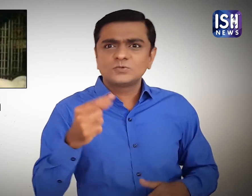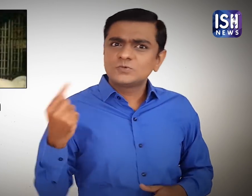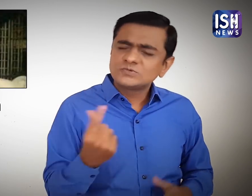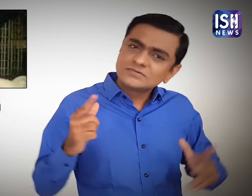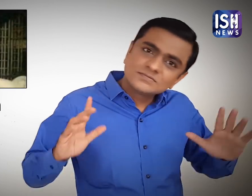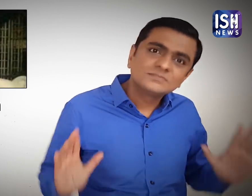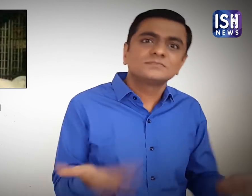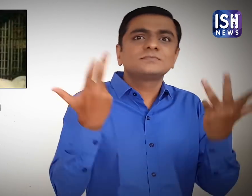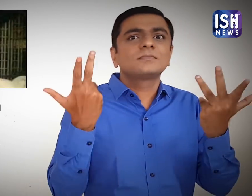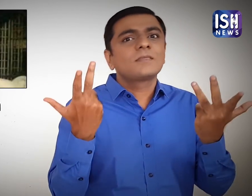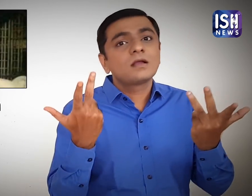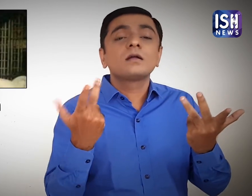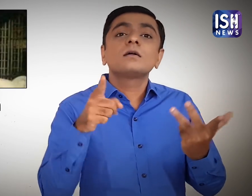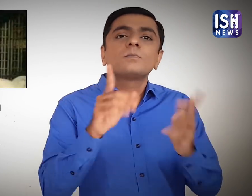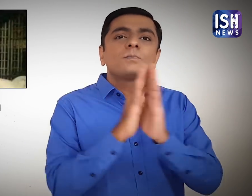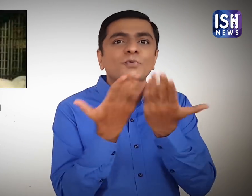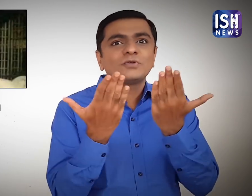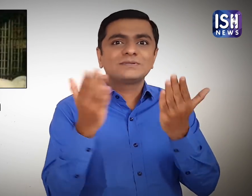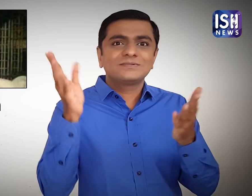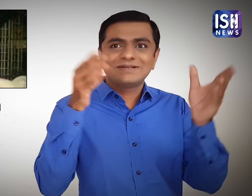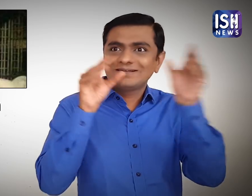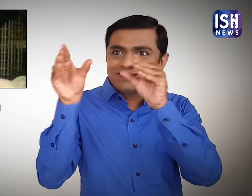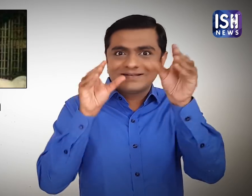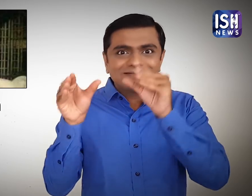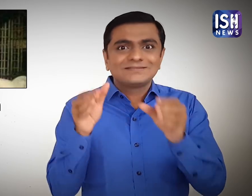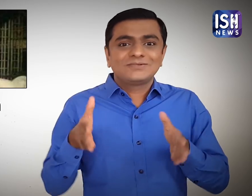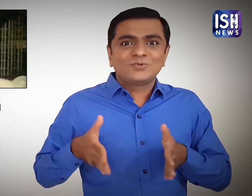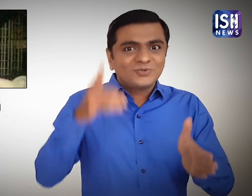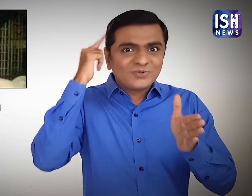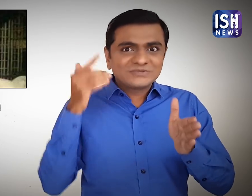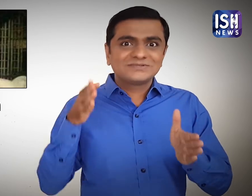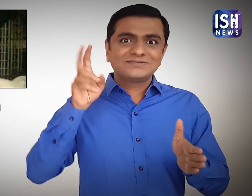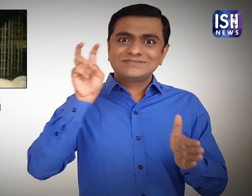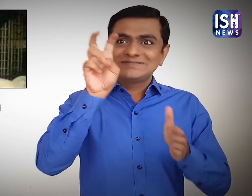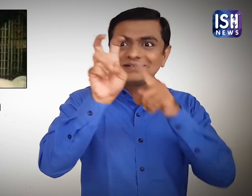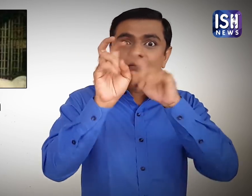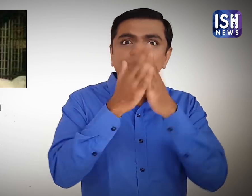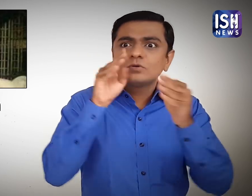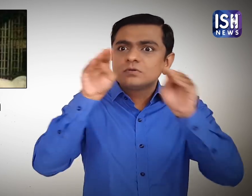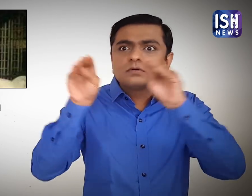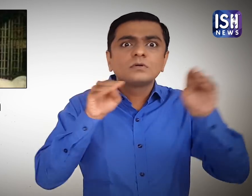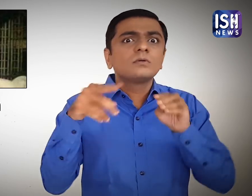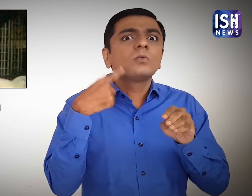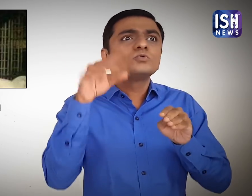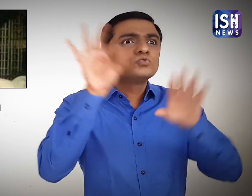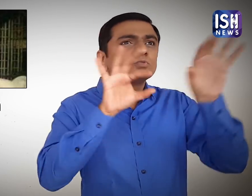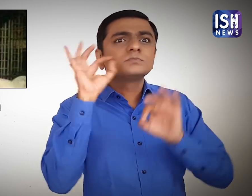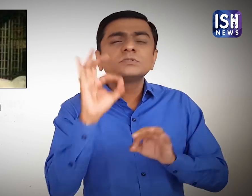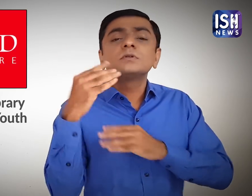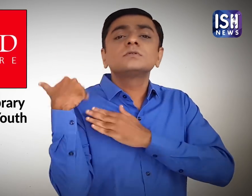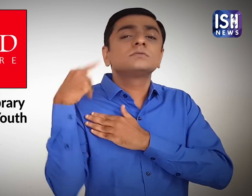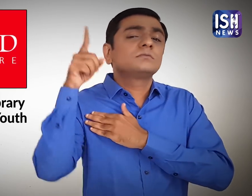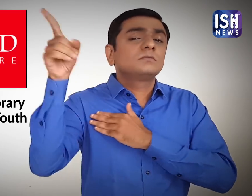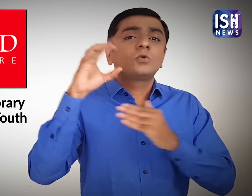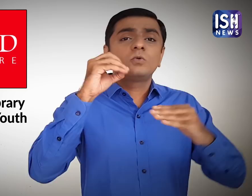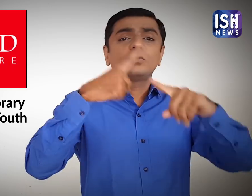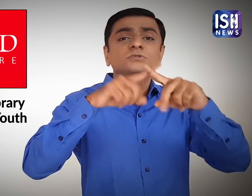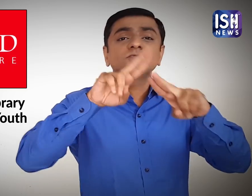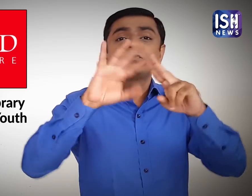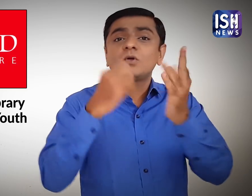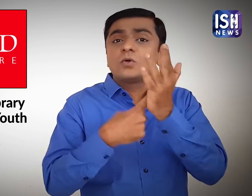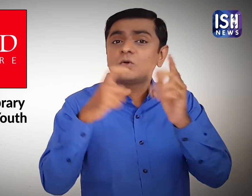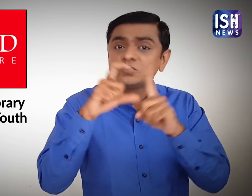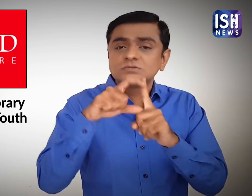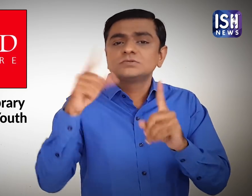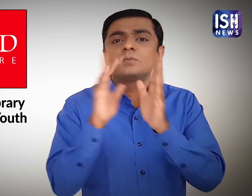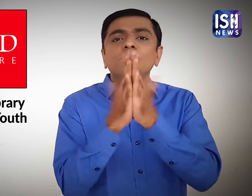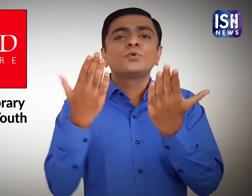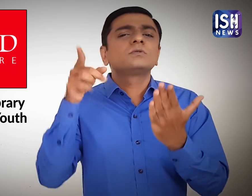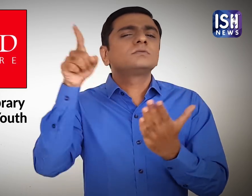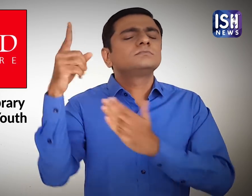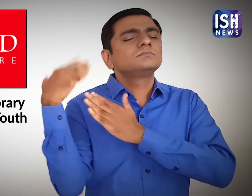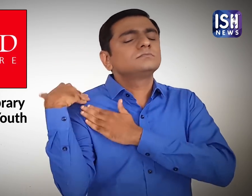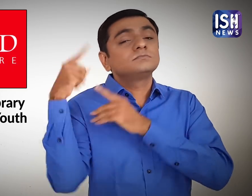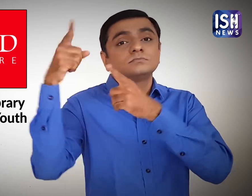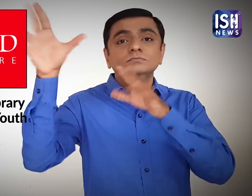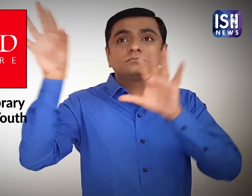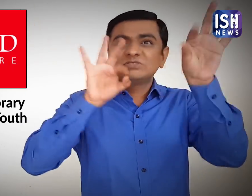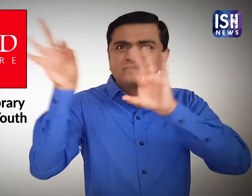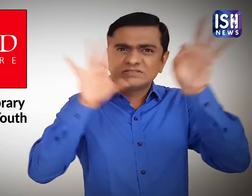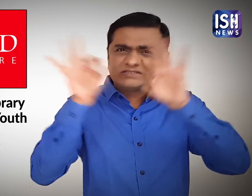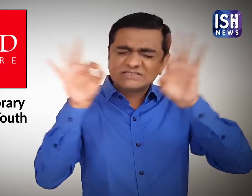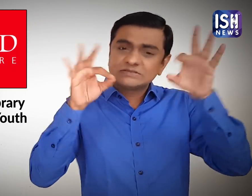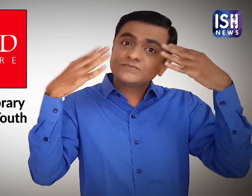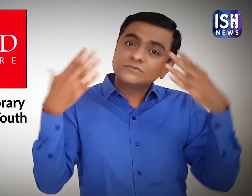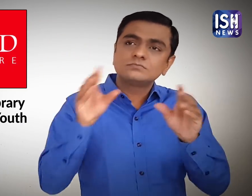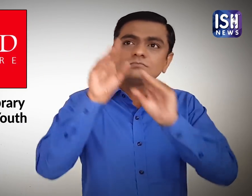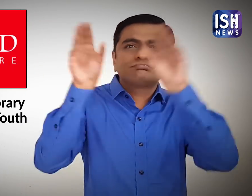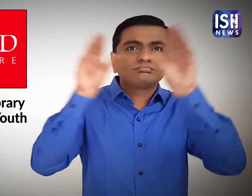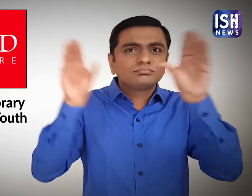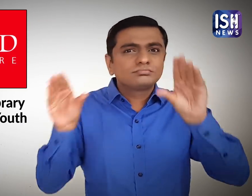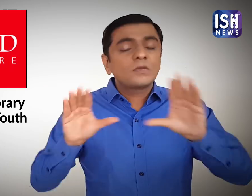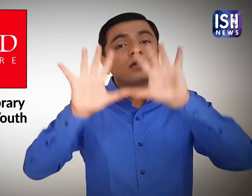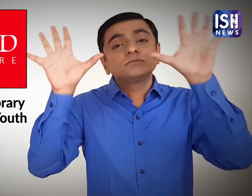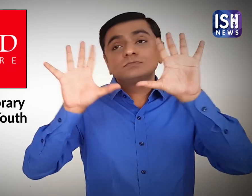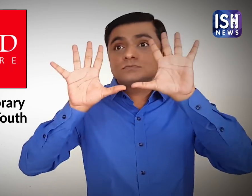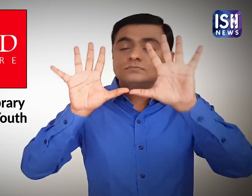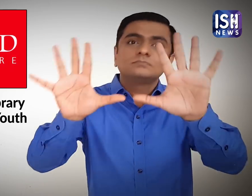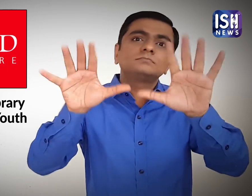The Oxford Bookstores has chosen and organised the selection of books.”